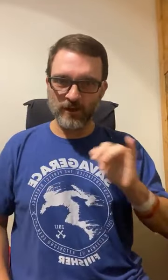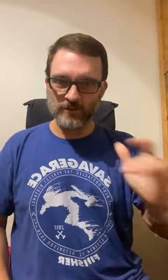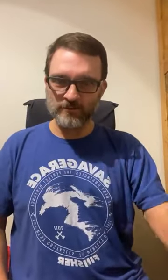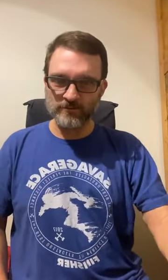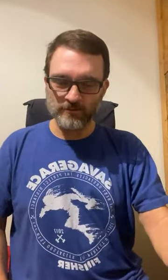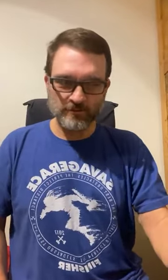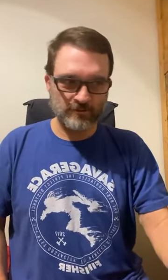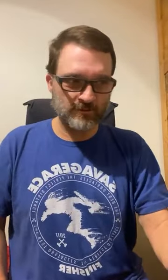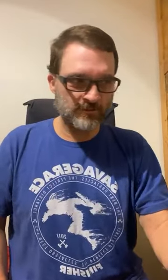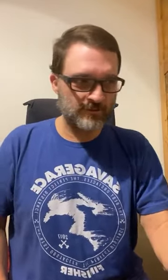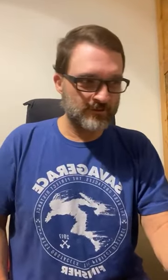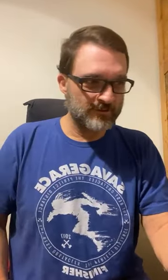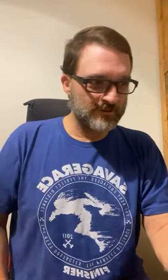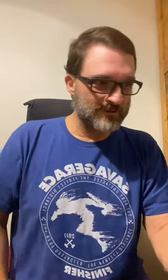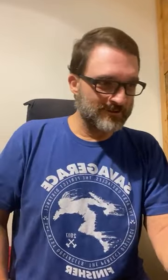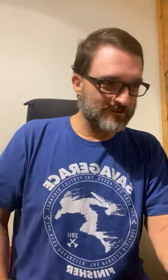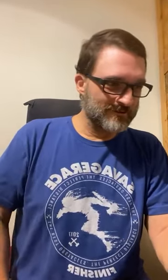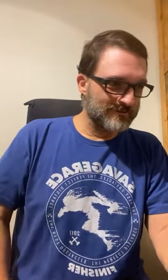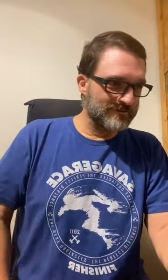Thats what it felt like.